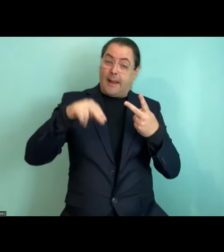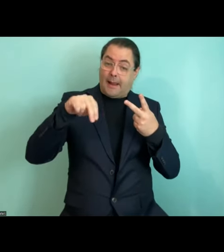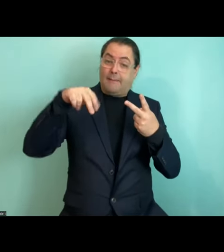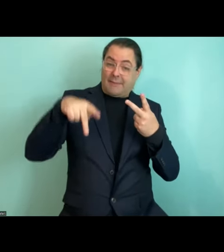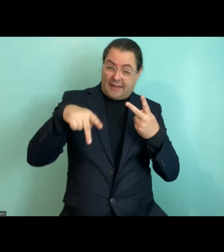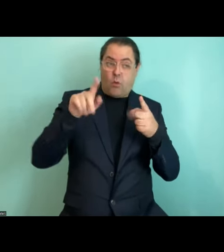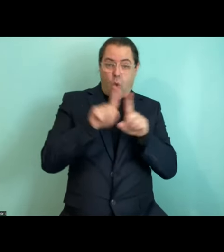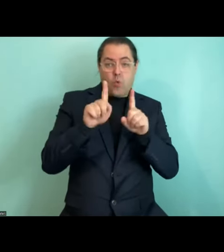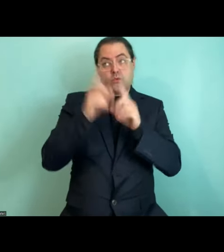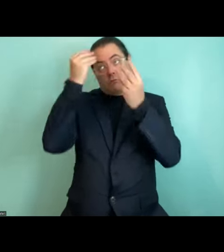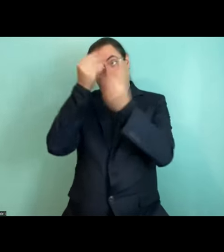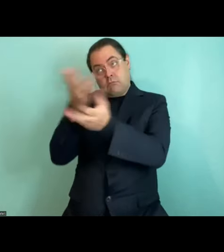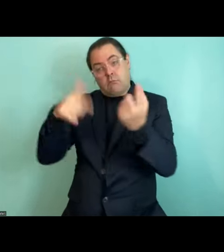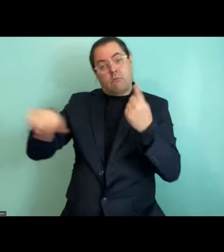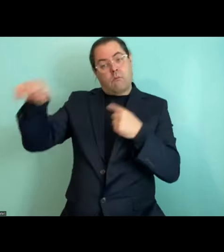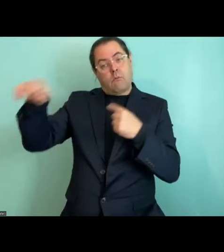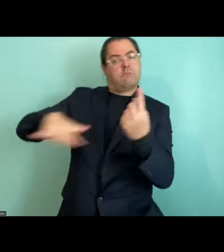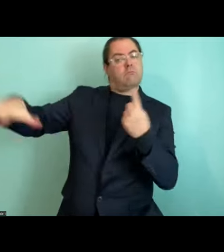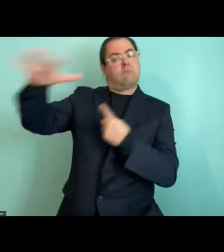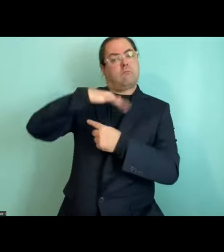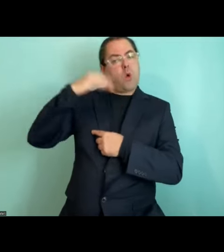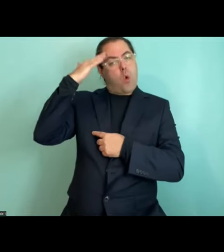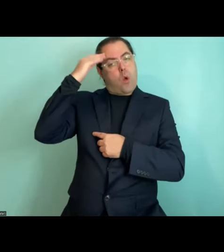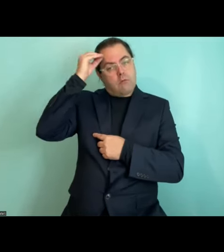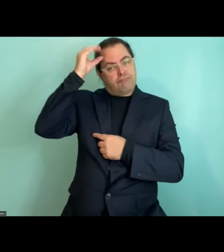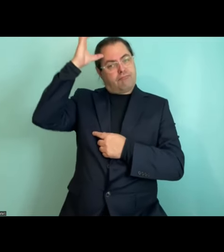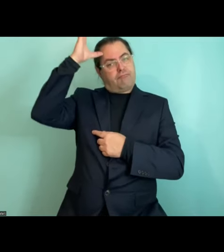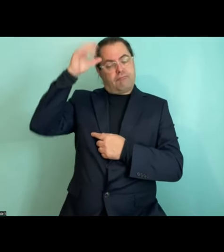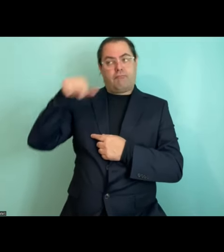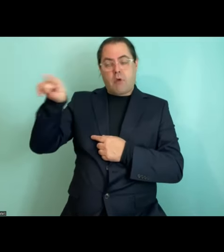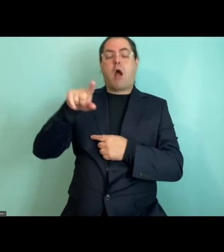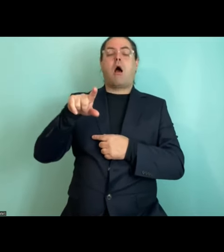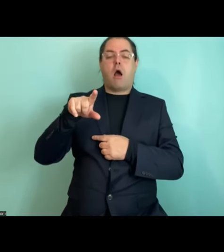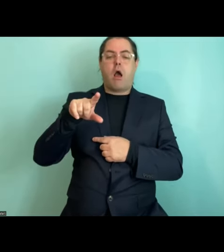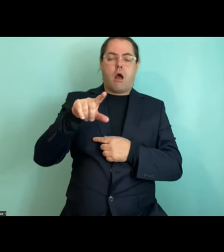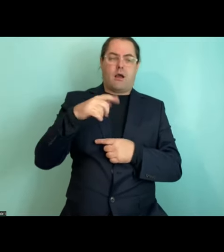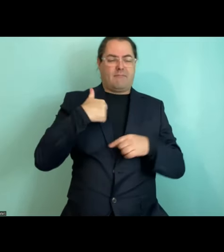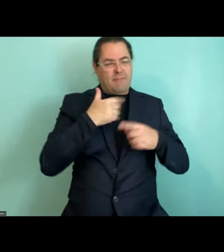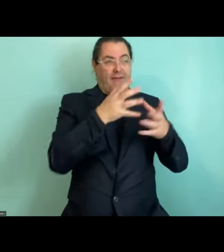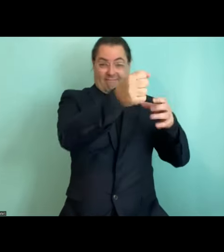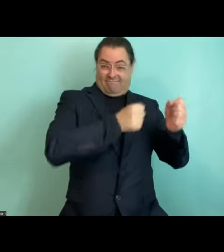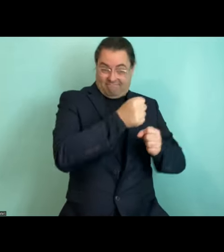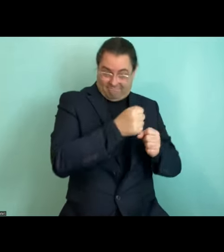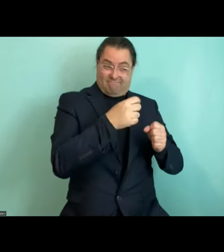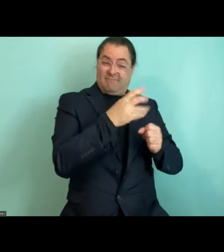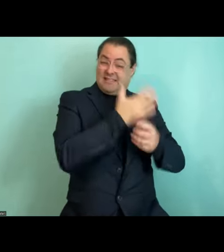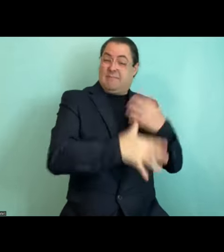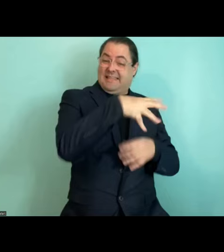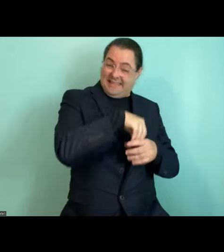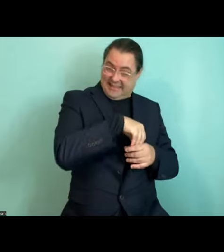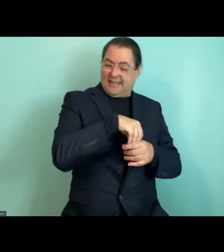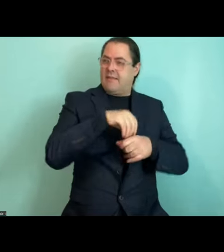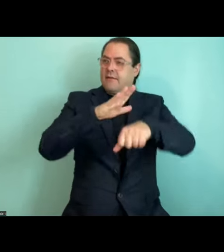10:03:01 It only has a poor Hades, it is a shoe company idea, the hook with mine and